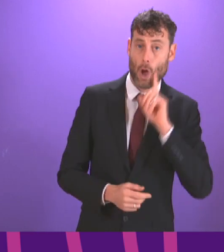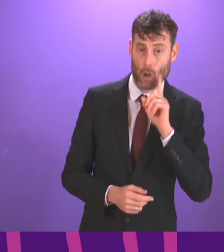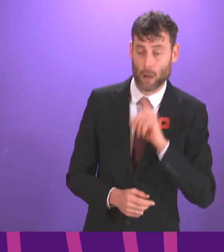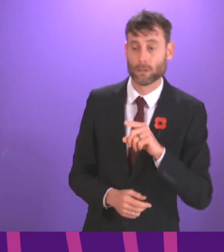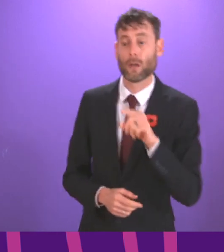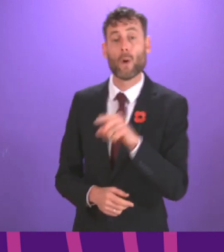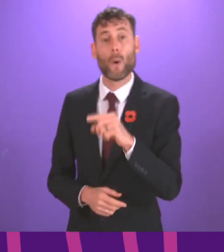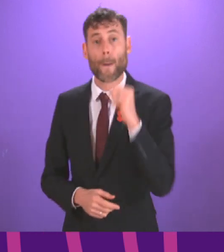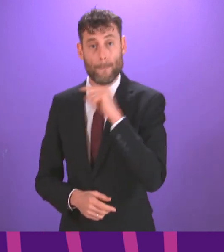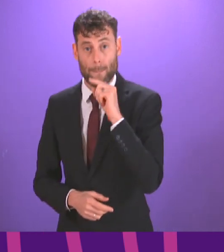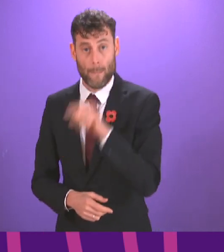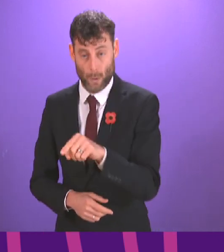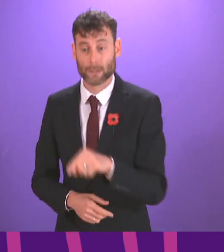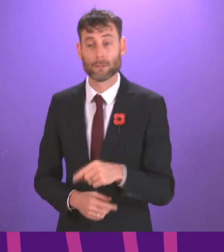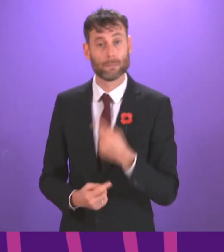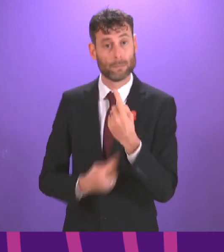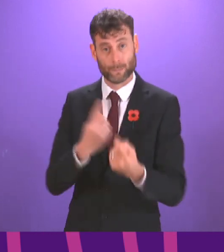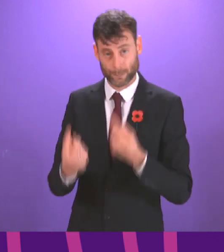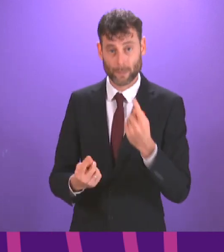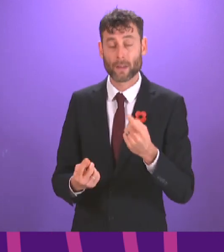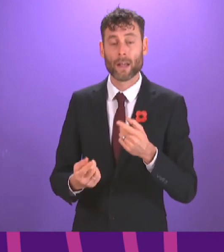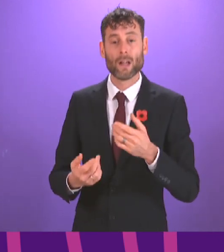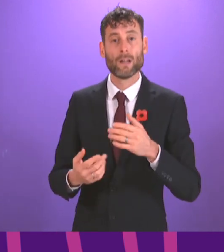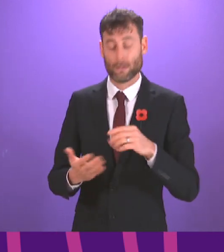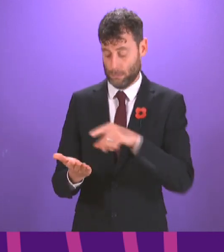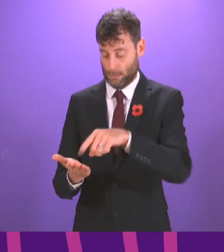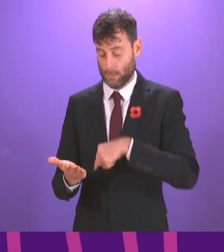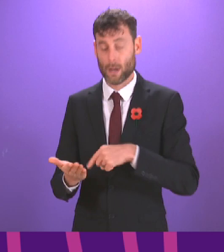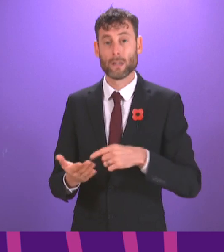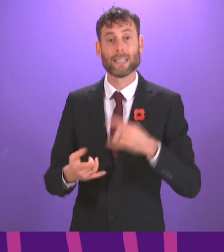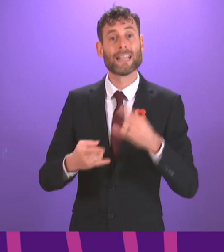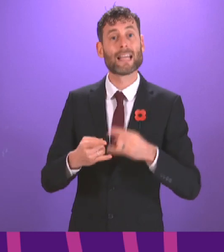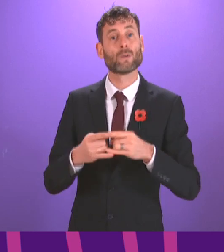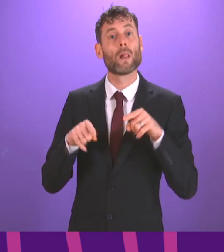hearings system were victims of sexual abuse, and a high proportion of those young people—especially